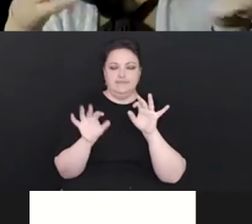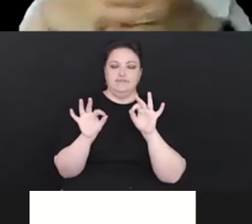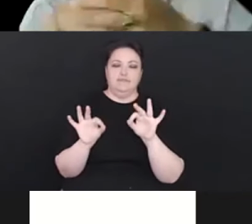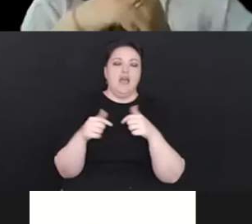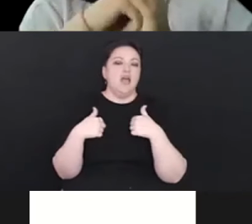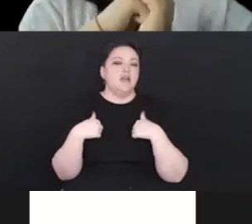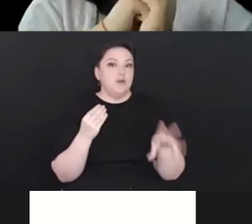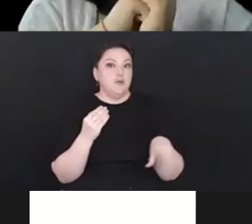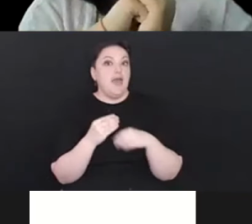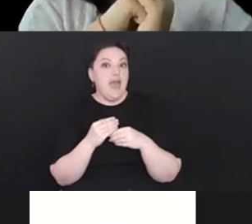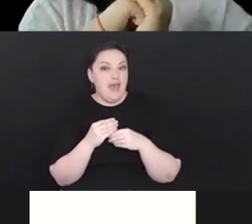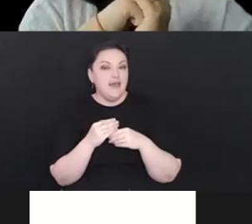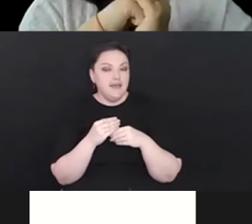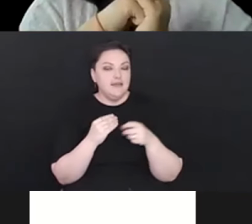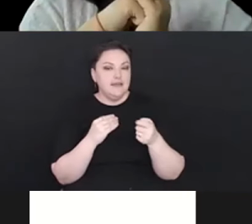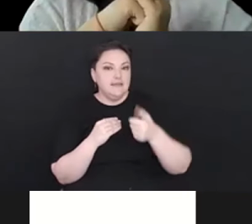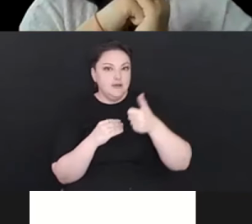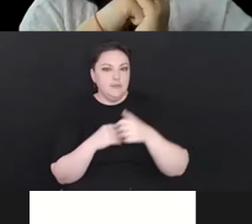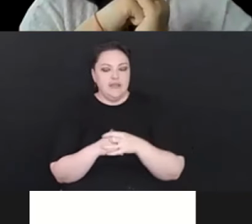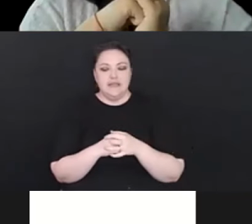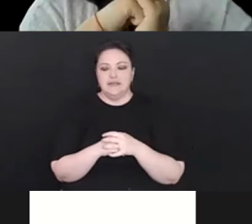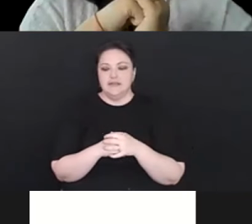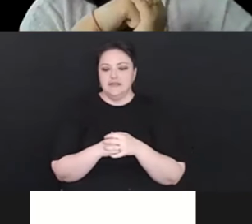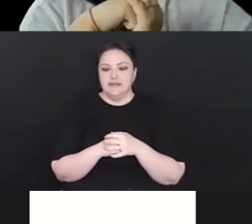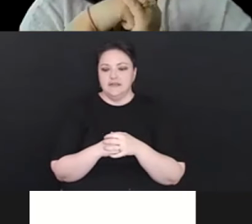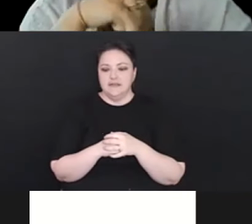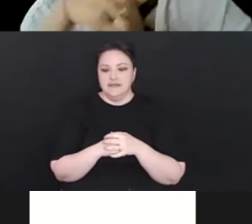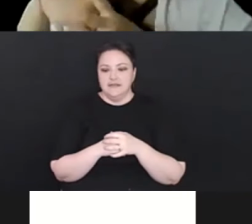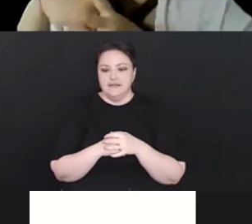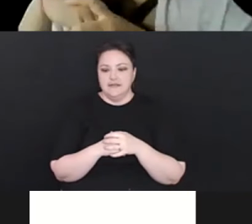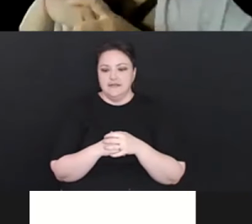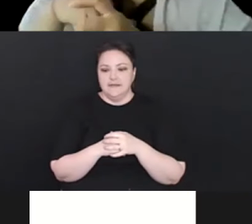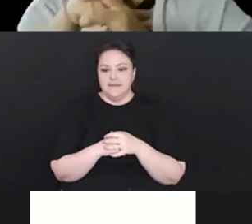bit to it because I think it was so perfect and want to give a different perspective as